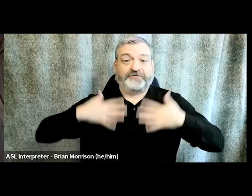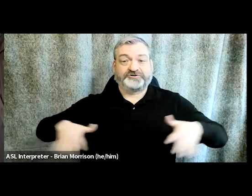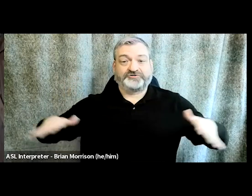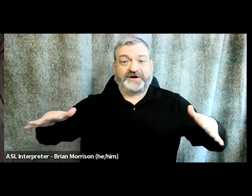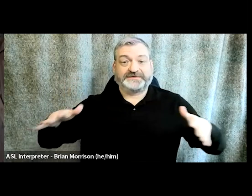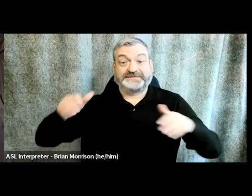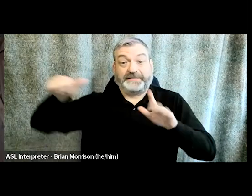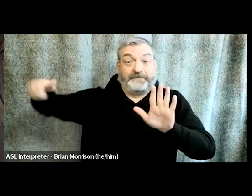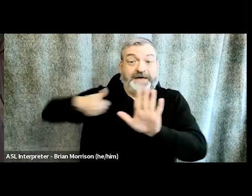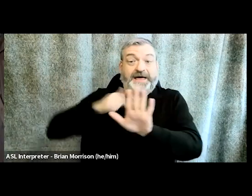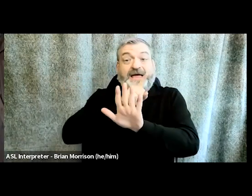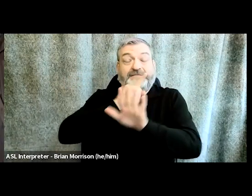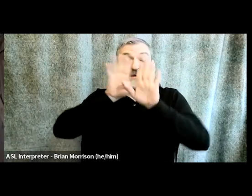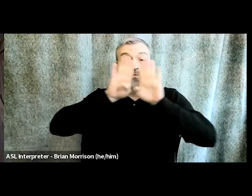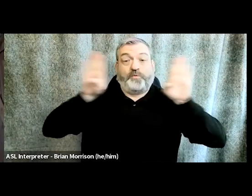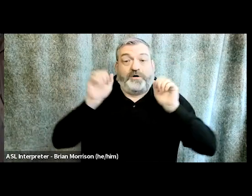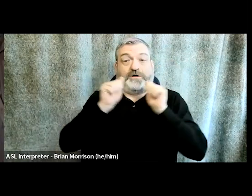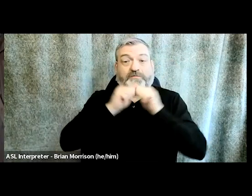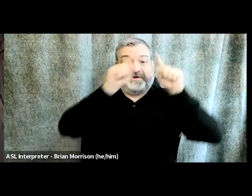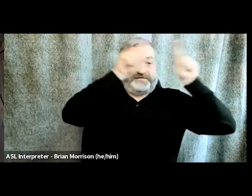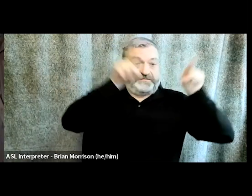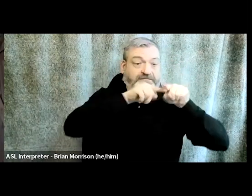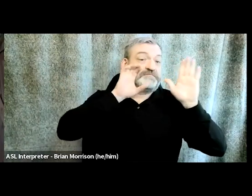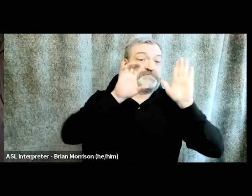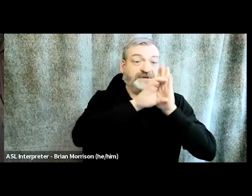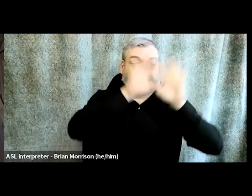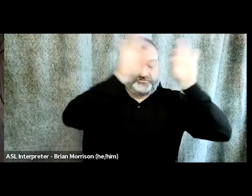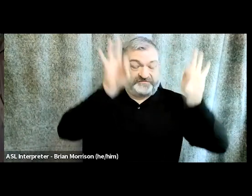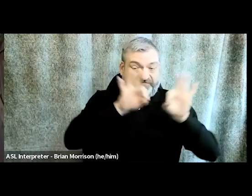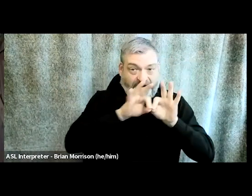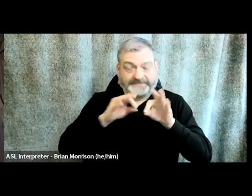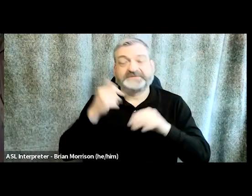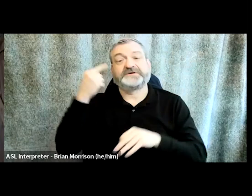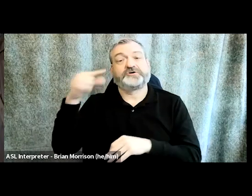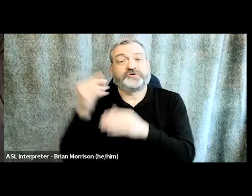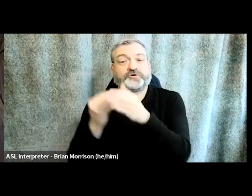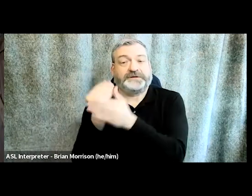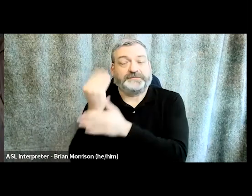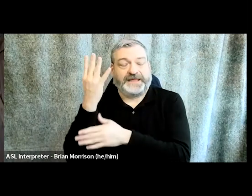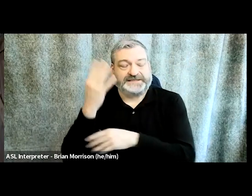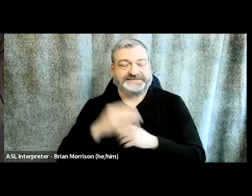For those of you who are with us for the first time. Art Reach is a nonprofit organization